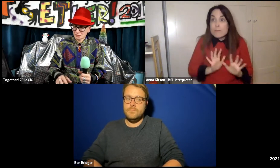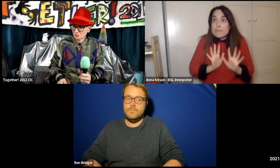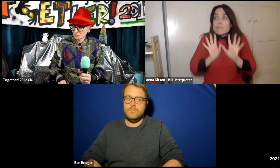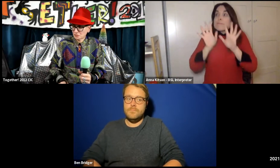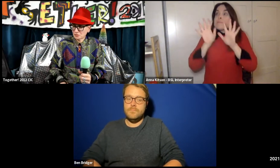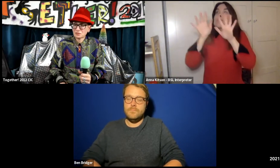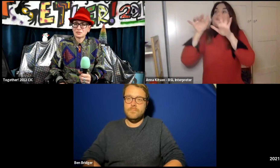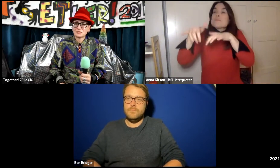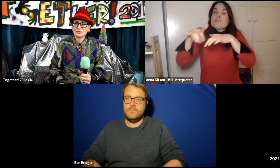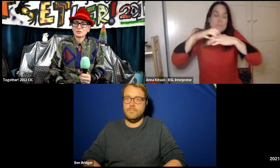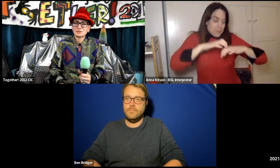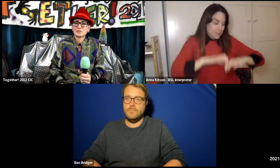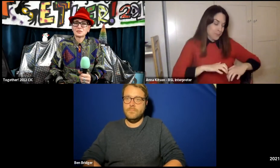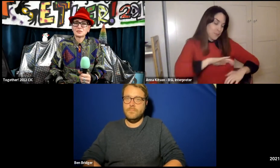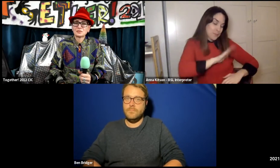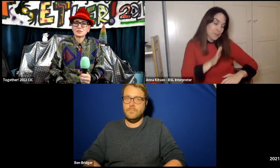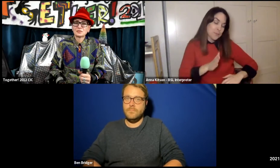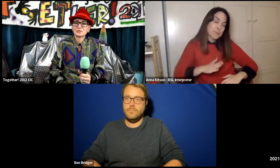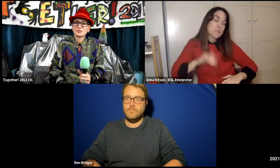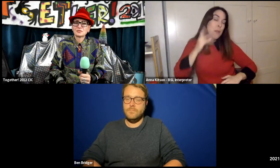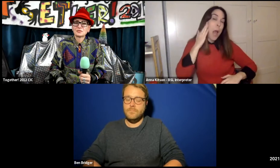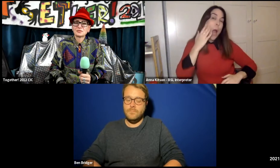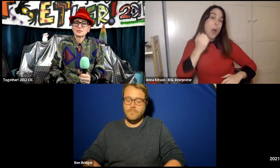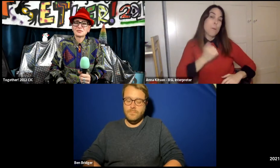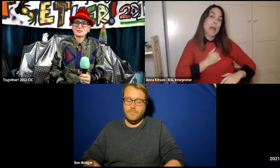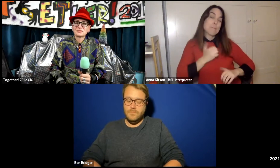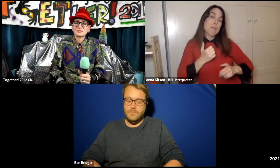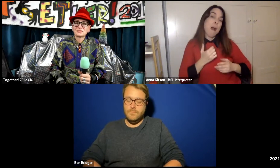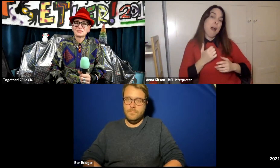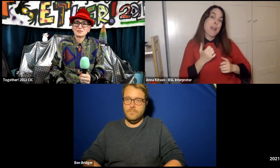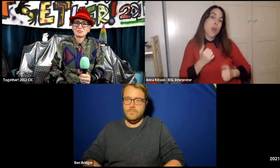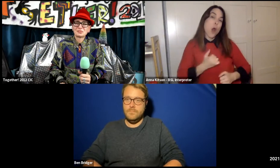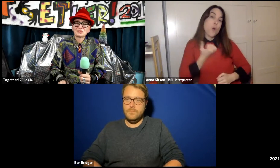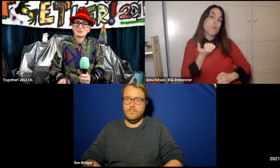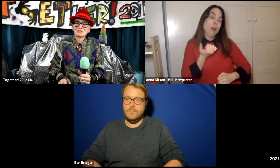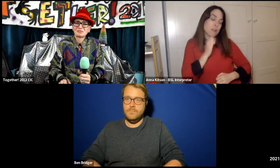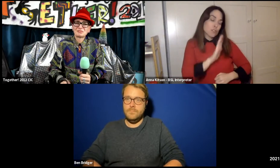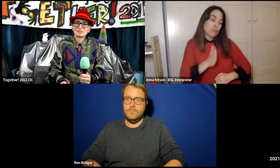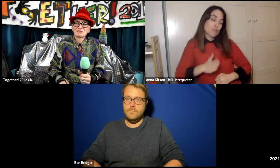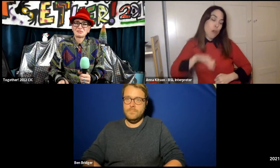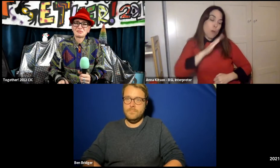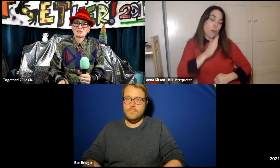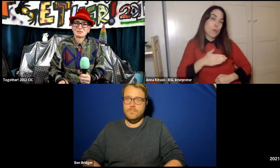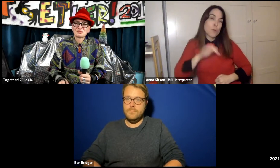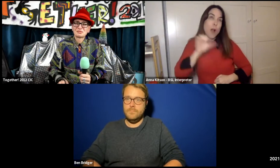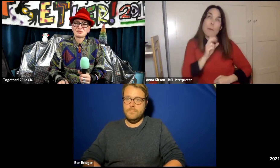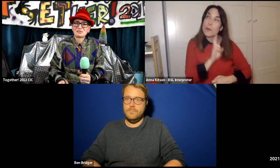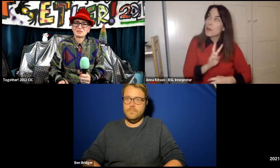And purr when she strokes my head.